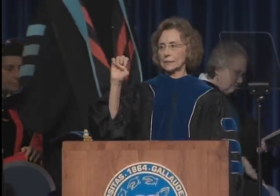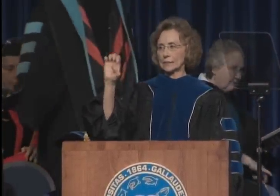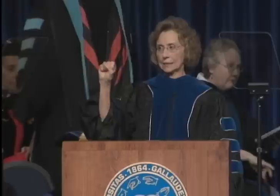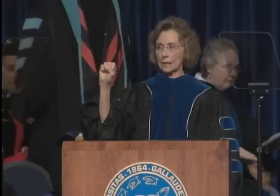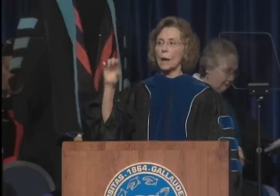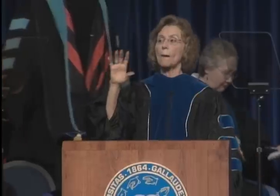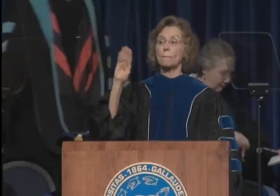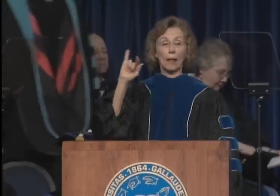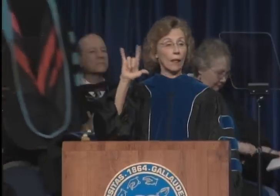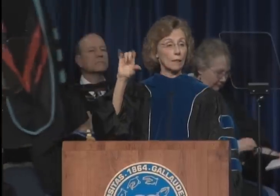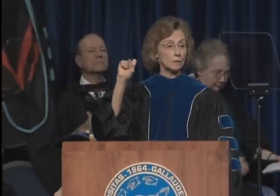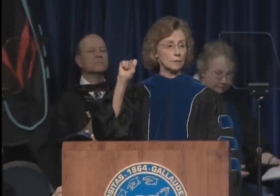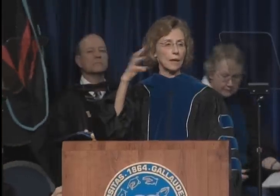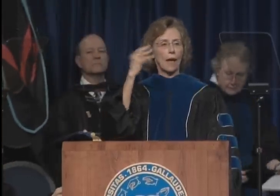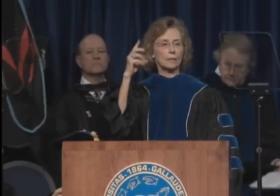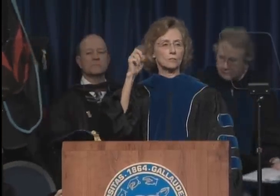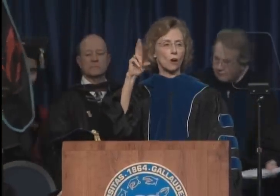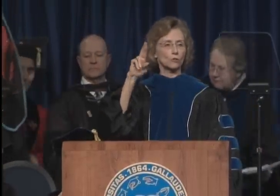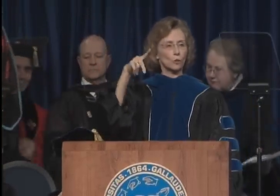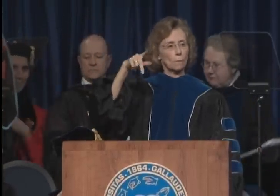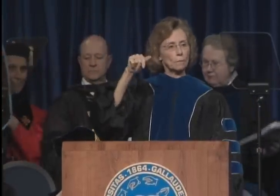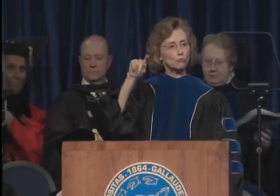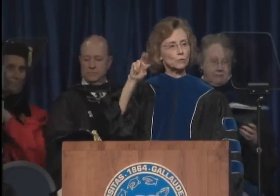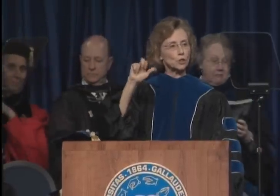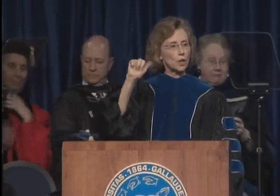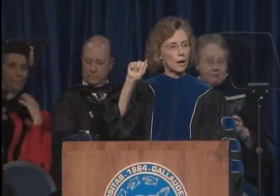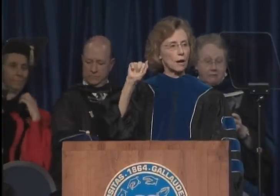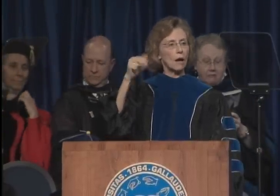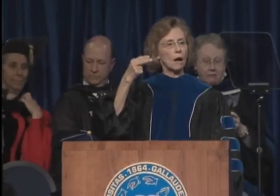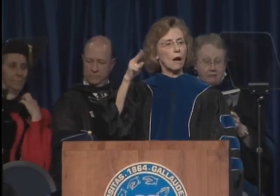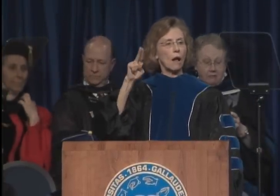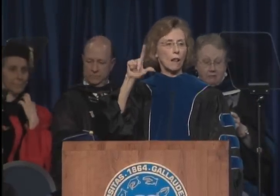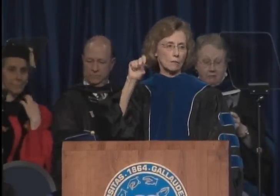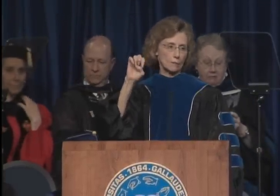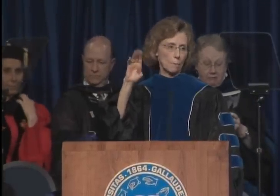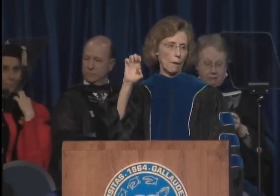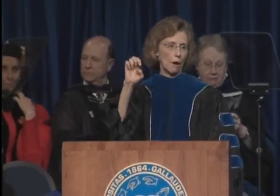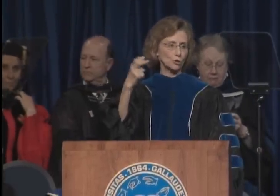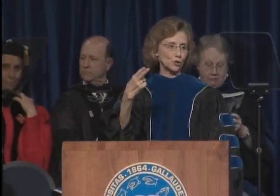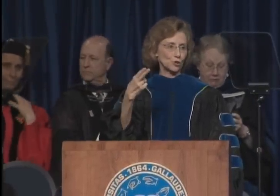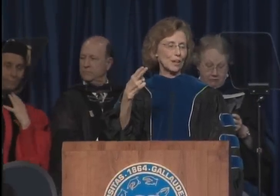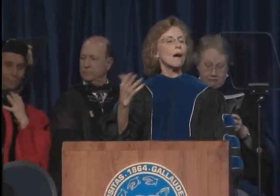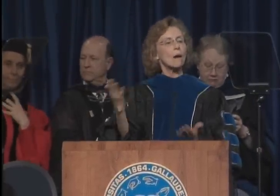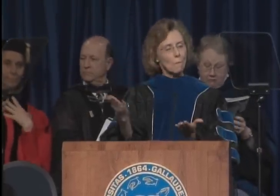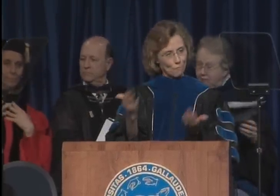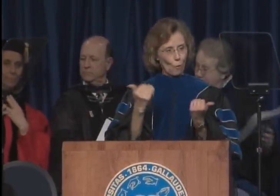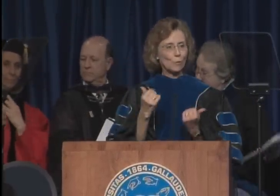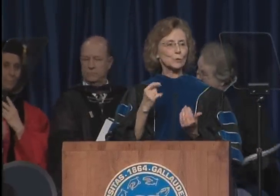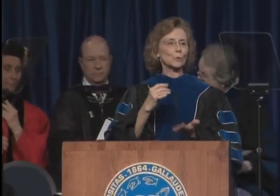Will Dr. Cynthia Neese Bailes and Dr. Patricia Hulsebosch come forward